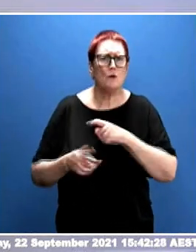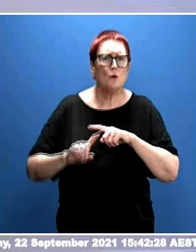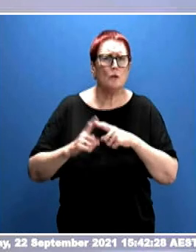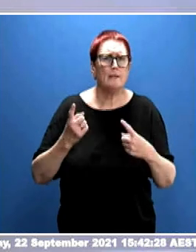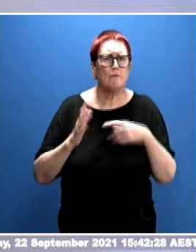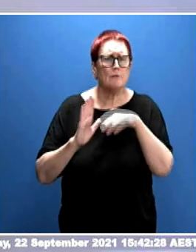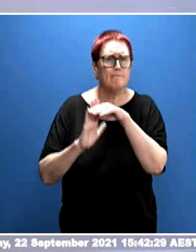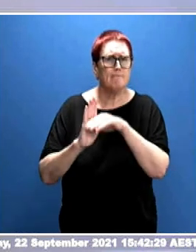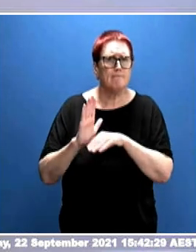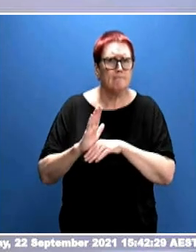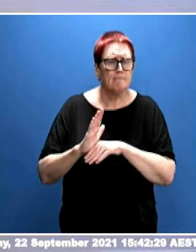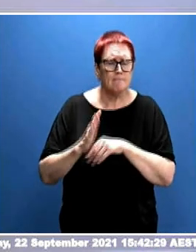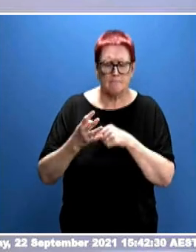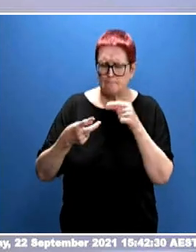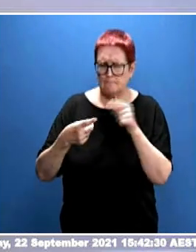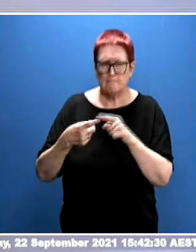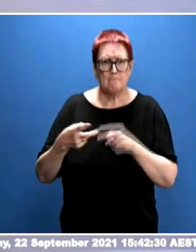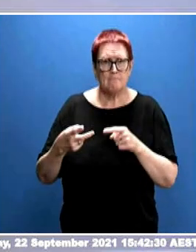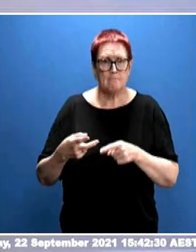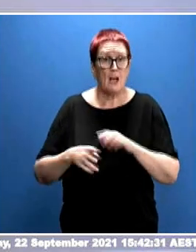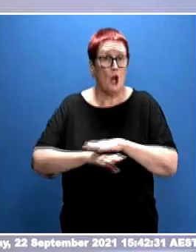not appropriate to place a child in Secure Care.